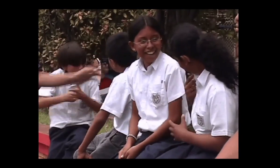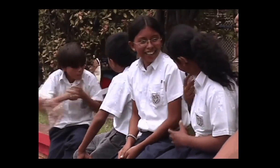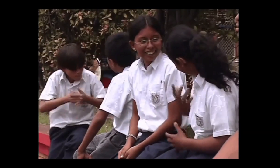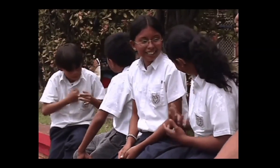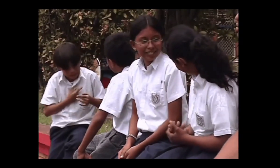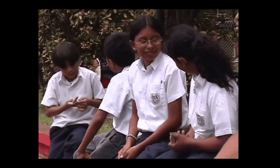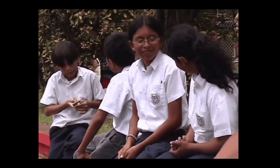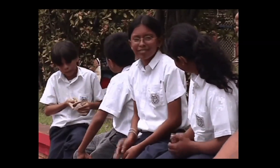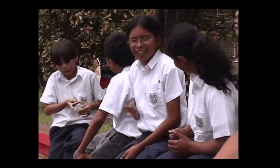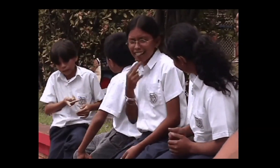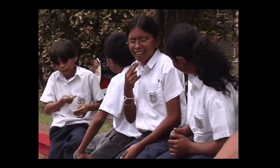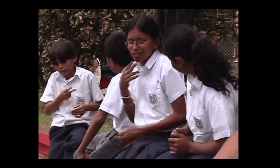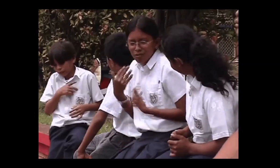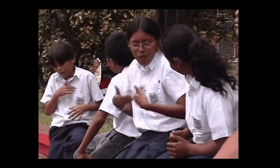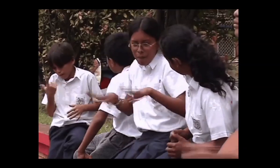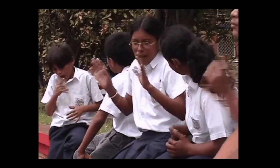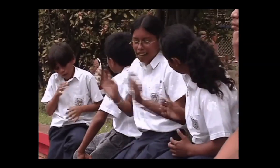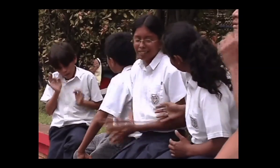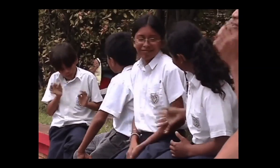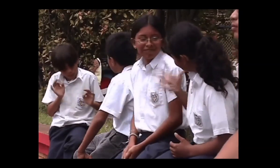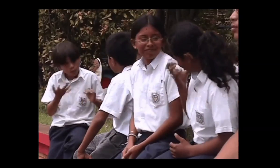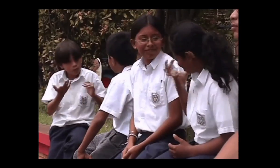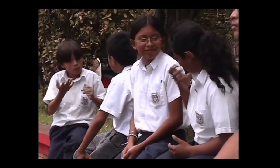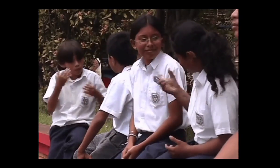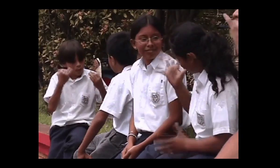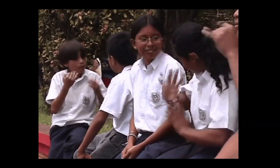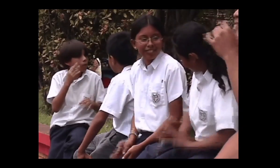This is a natural human language that's used for what human languages are used